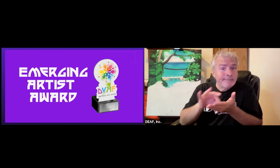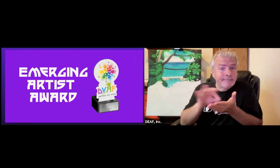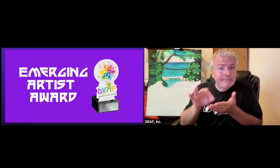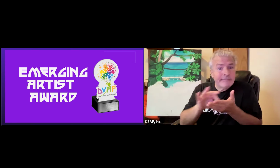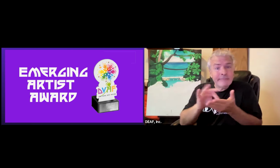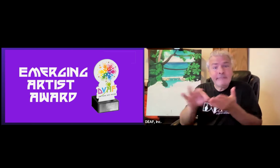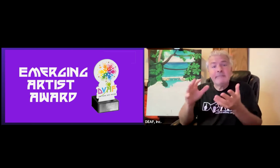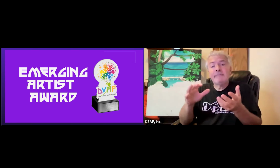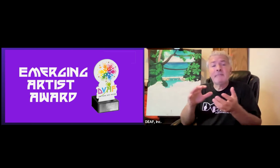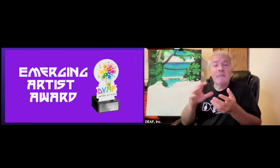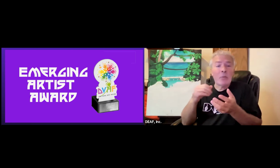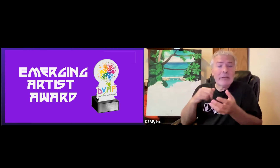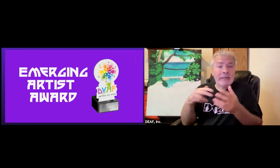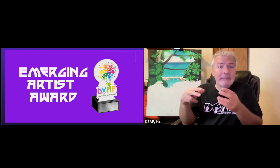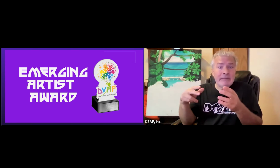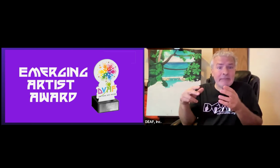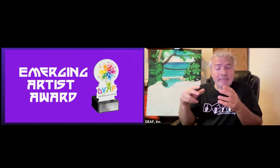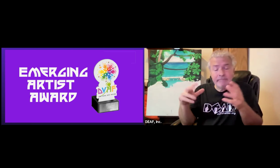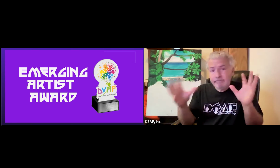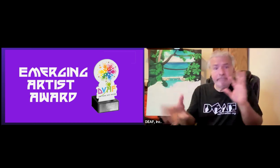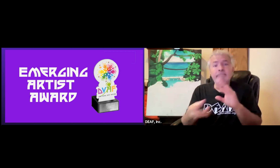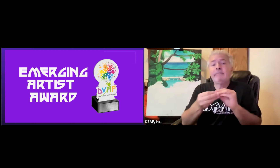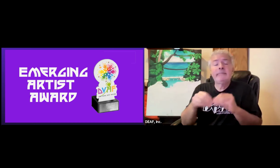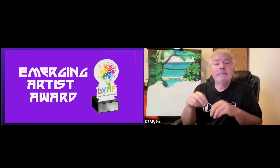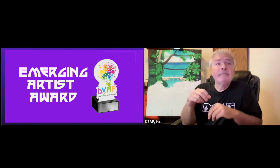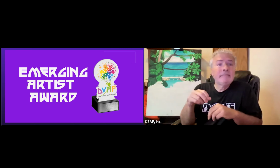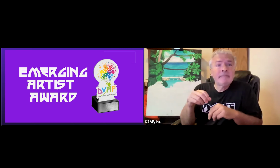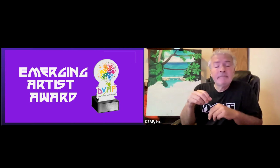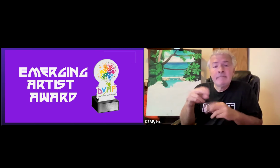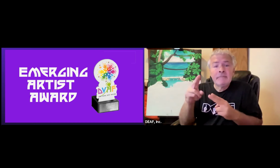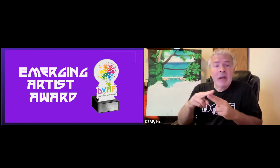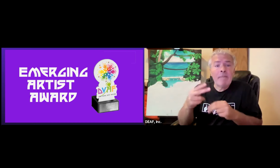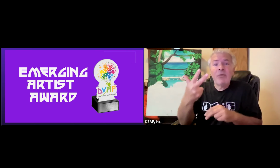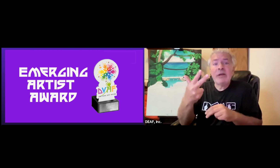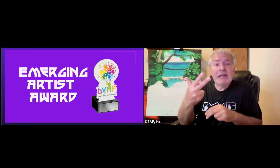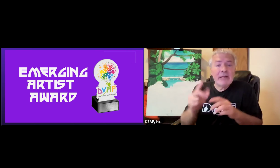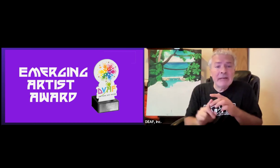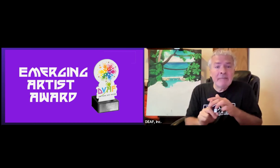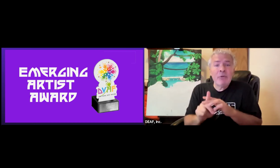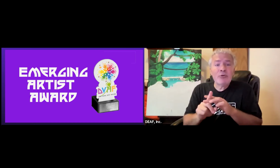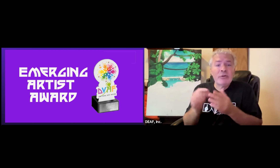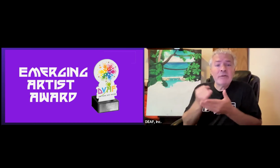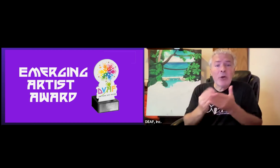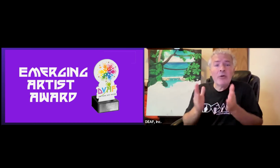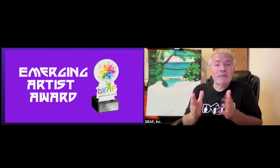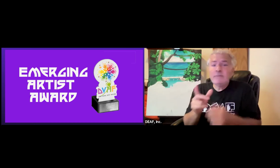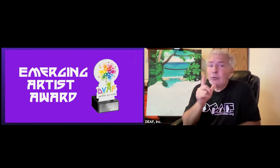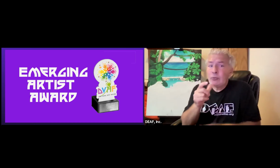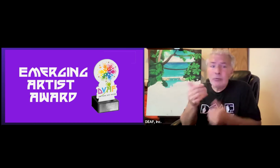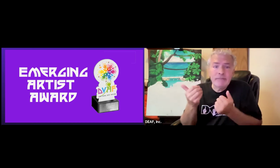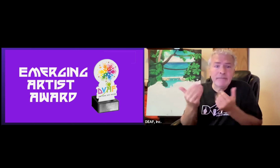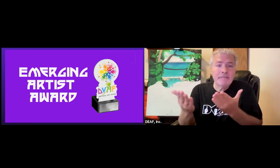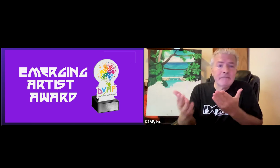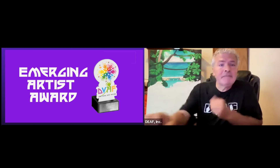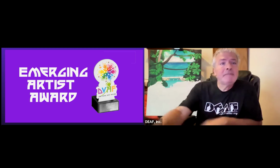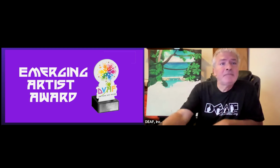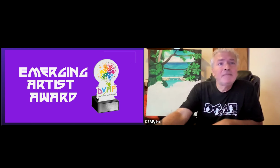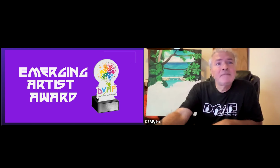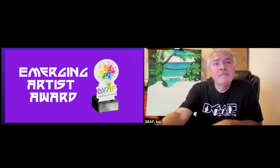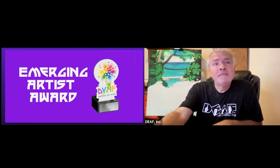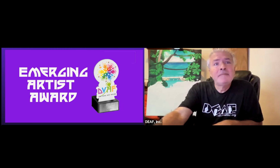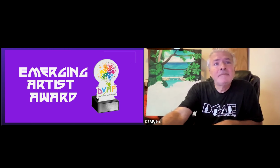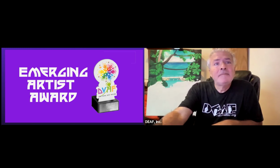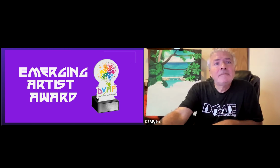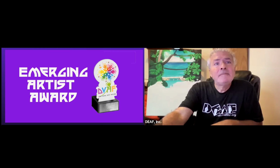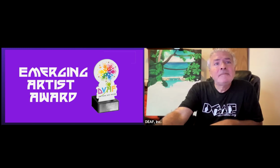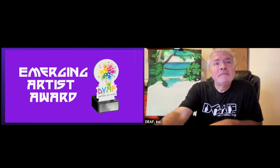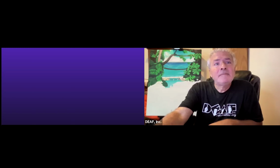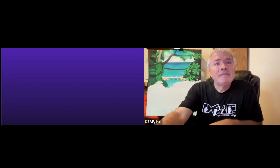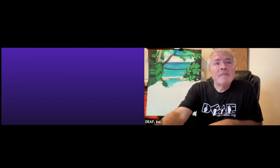The judges counted, and all together, we've chose the top three emerging artists. These are the top three: